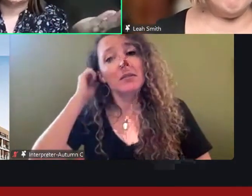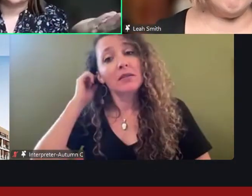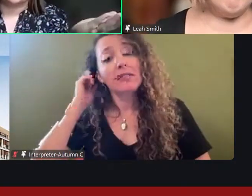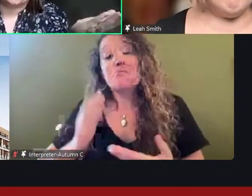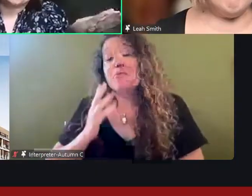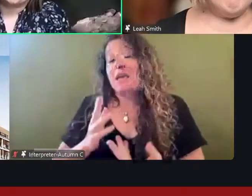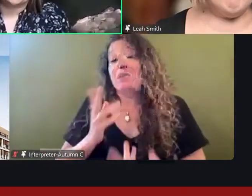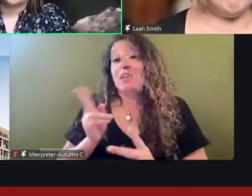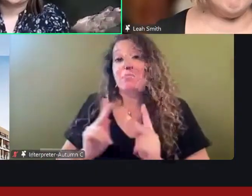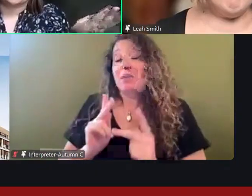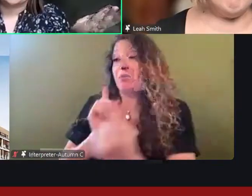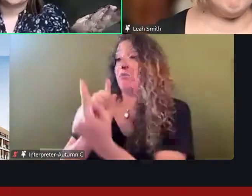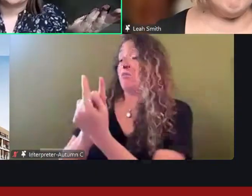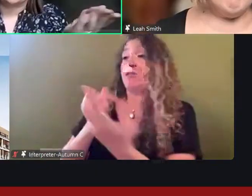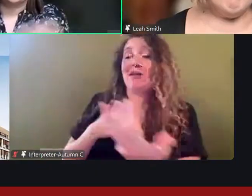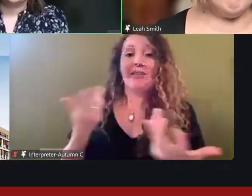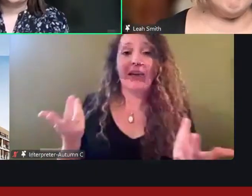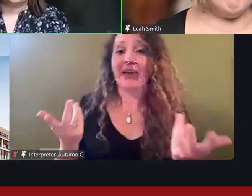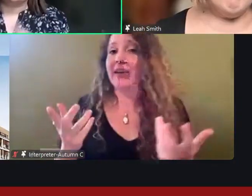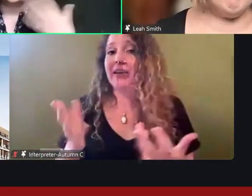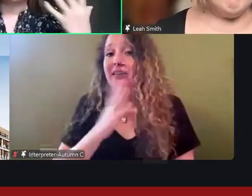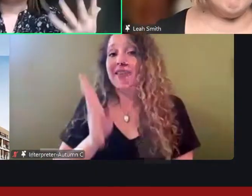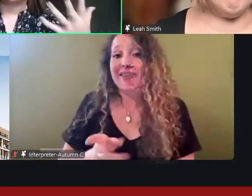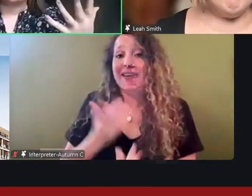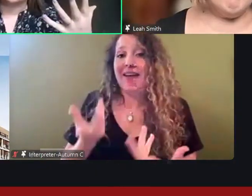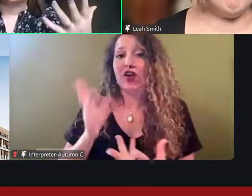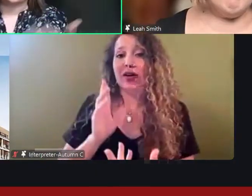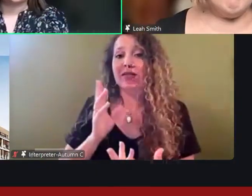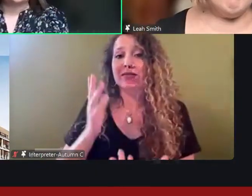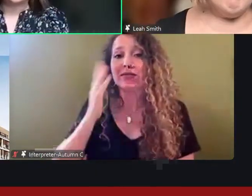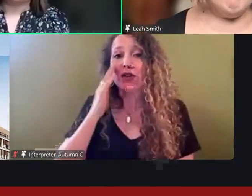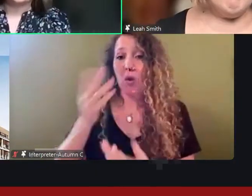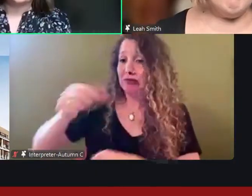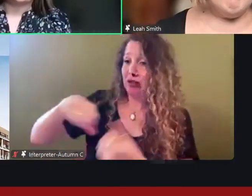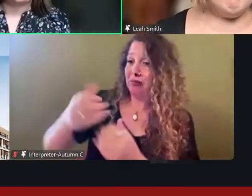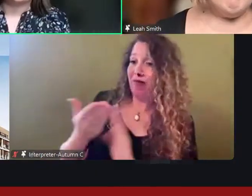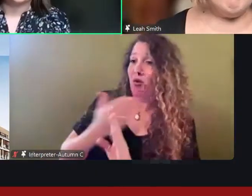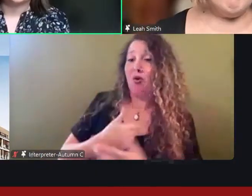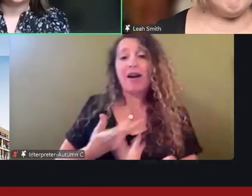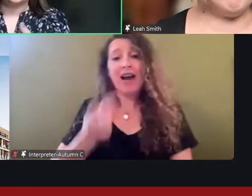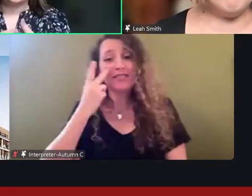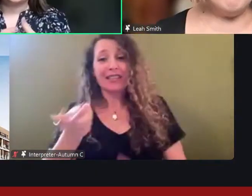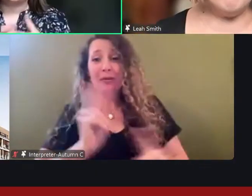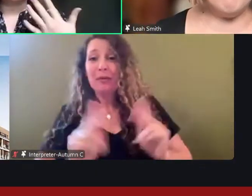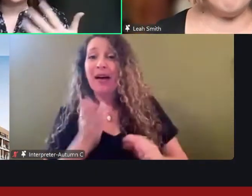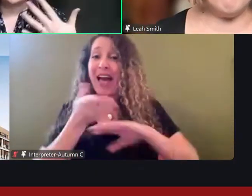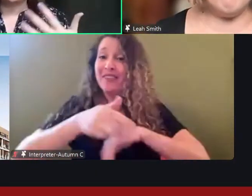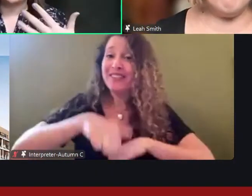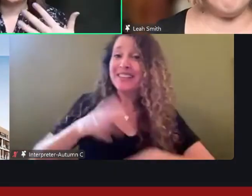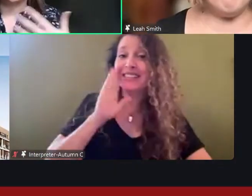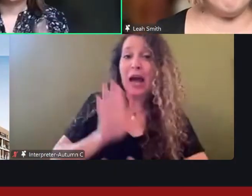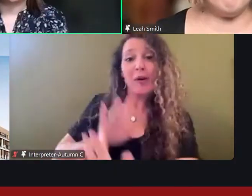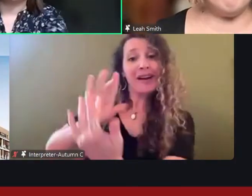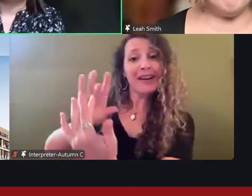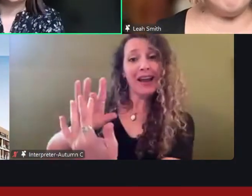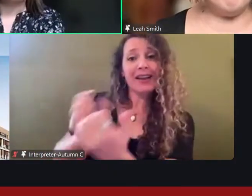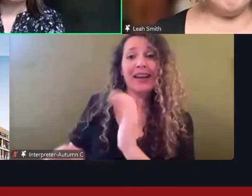before. This is my first time attending and I'm seeing so many folks, I'm like, I'm definitely going to reach out after and keep talking about the important work we're doing.